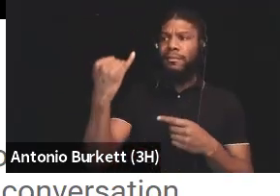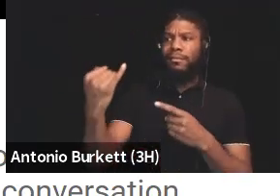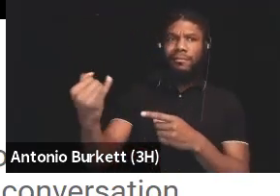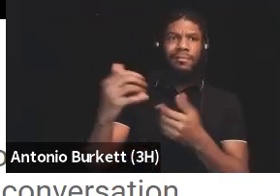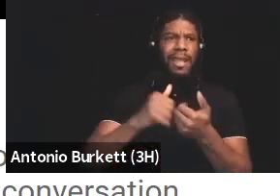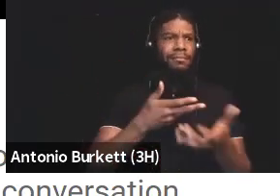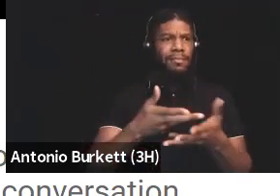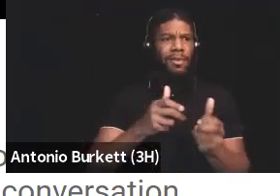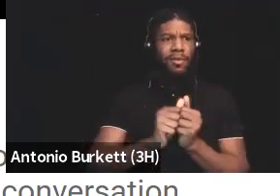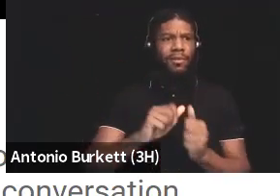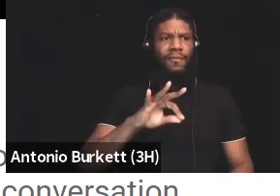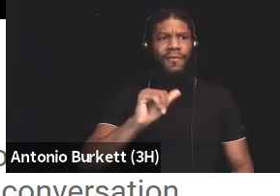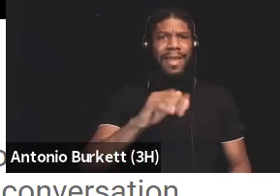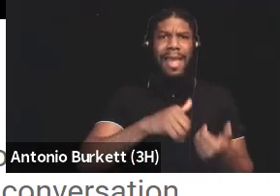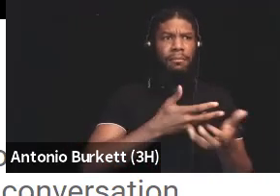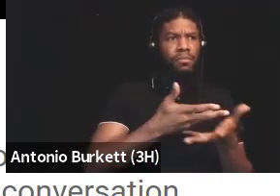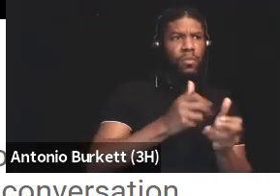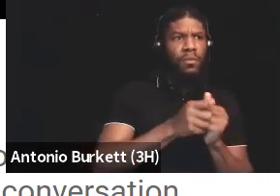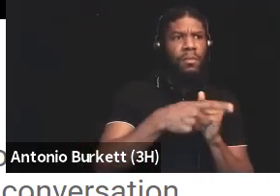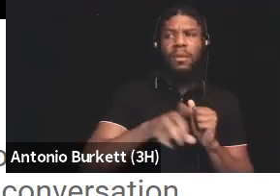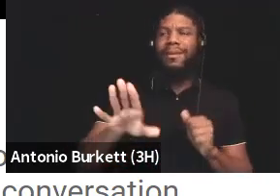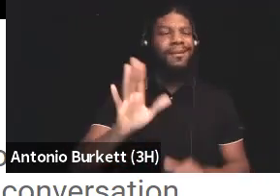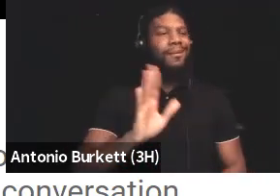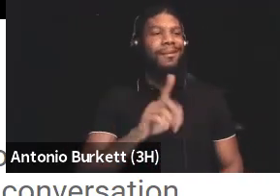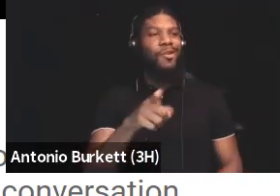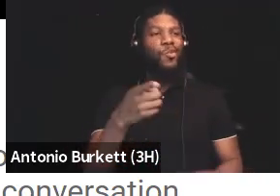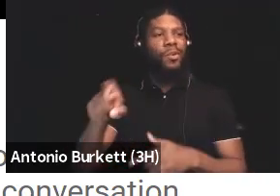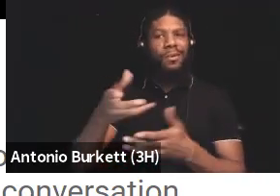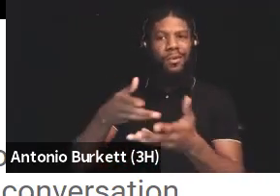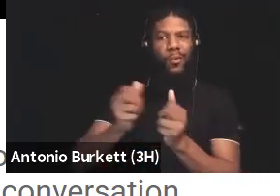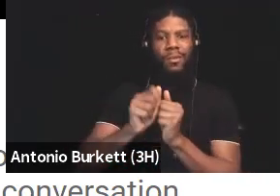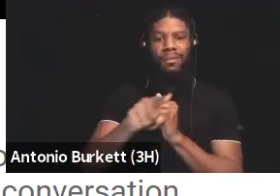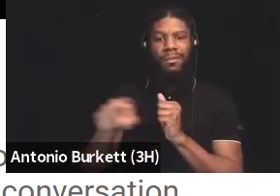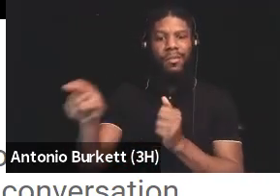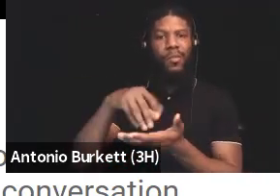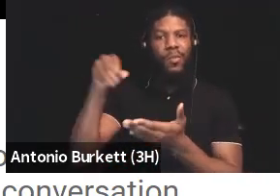student-facing." And I'm like, "Okay." You know, we have the capabilities to work with the faculty.